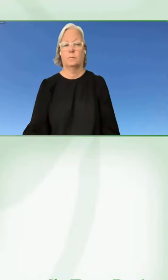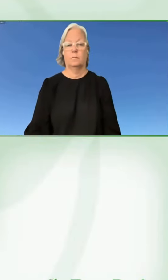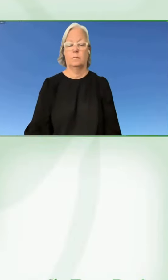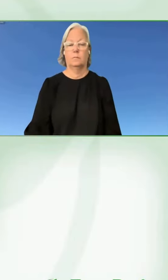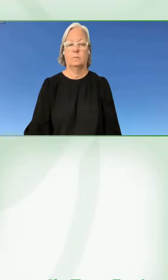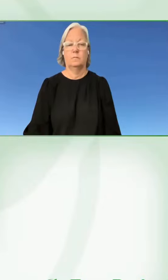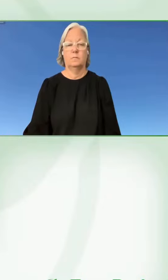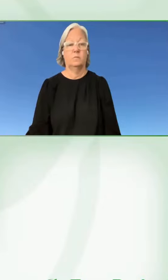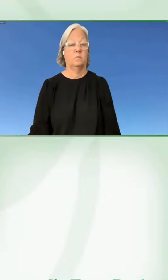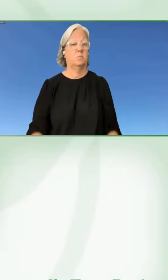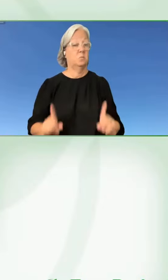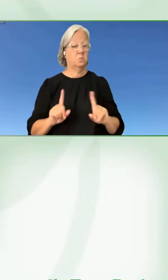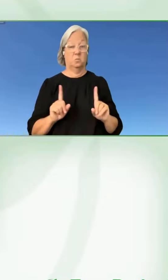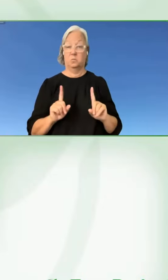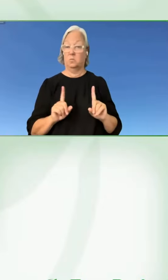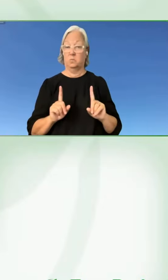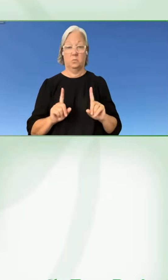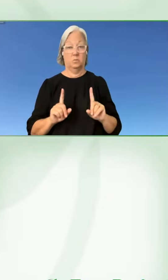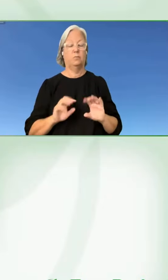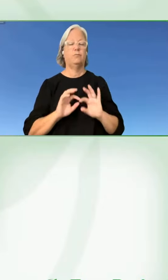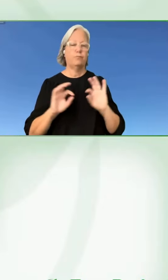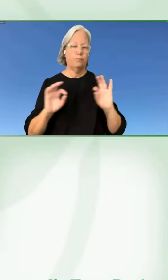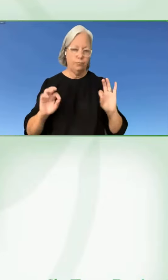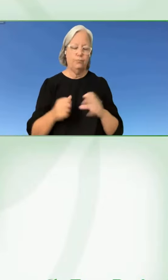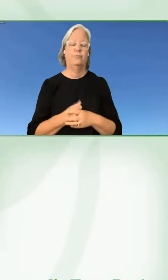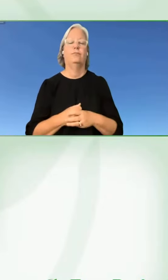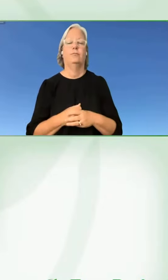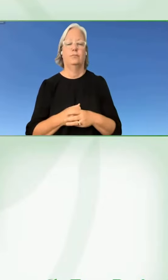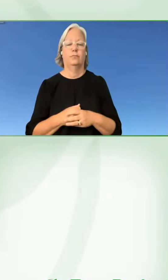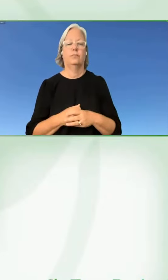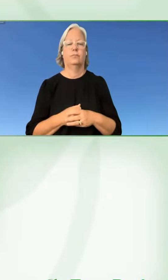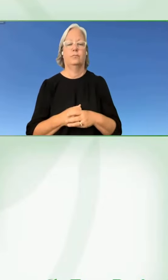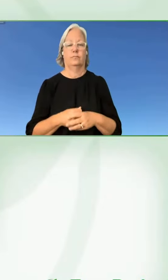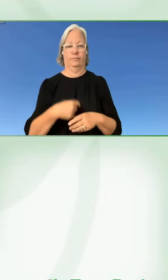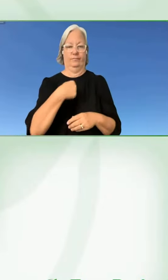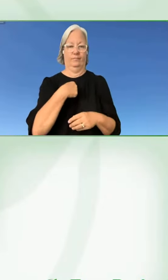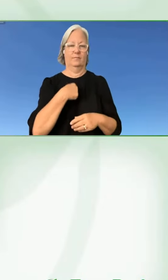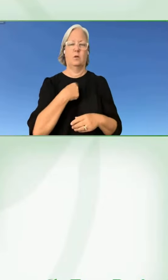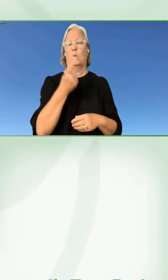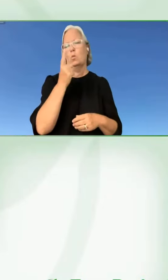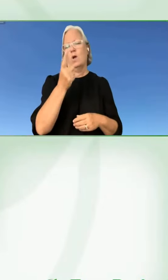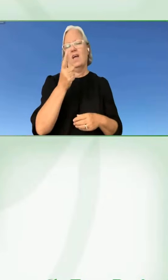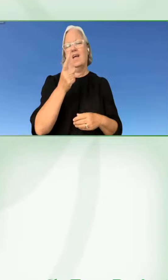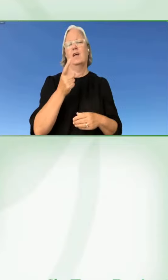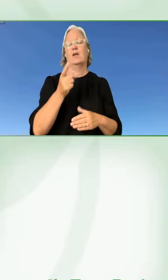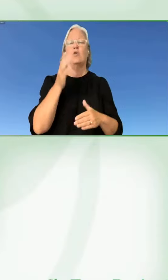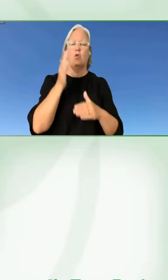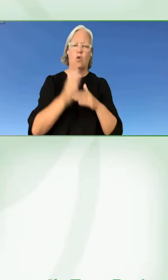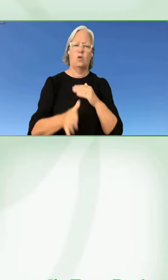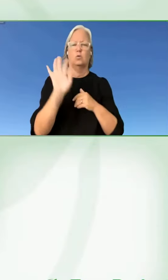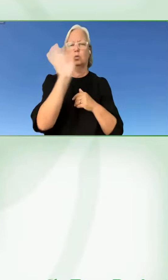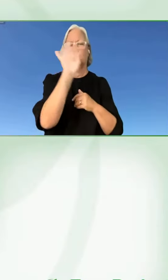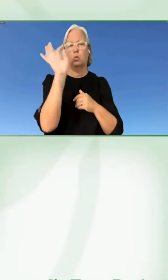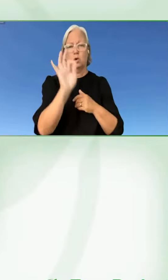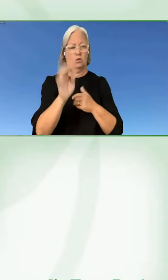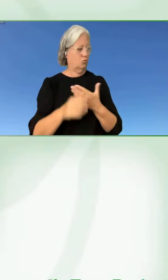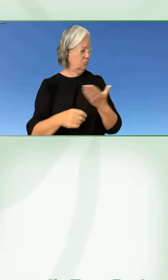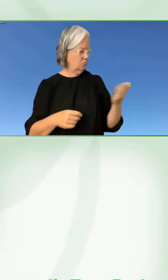Yes, I see a hand in the back. Go ahead. Hi there.